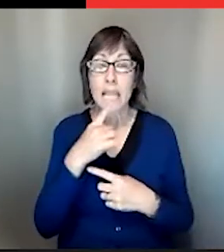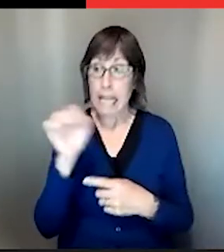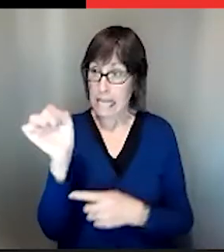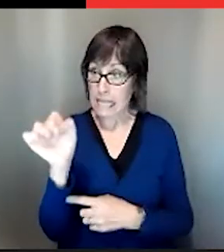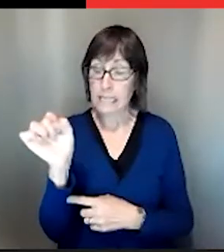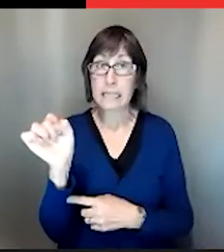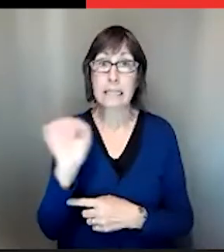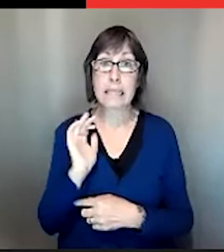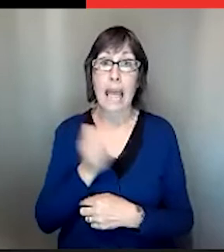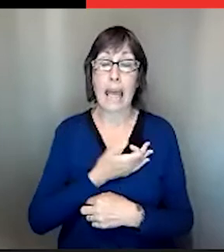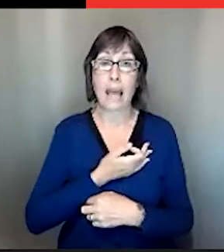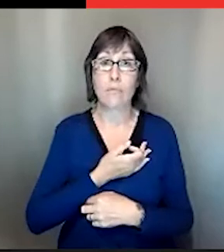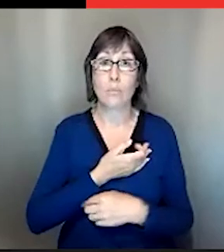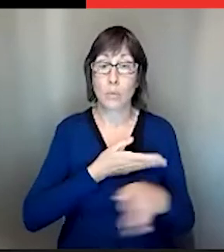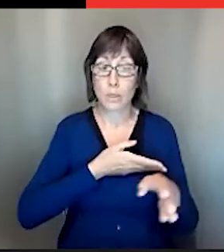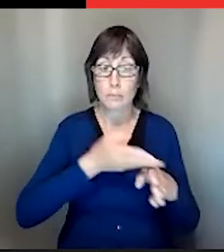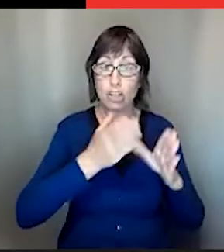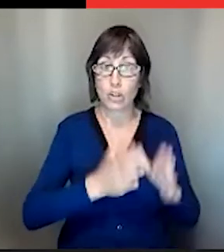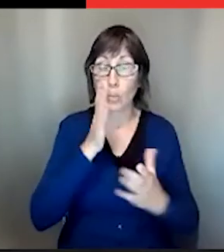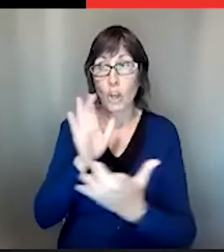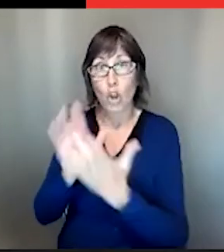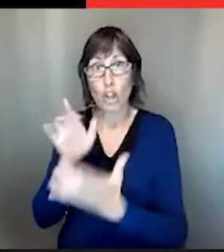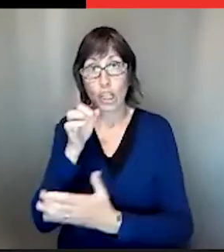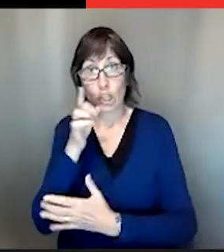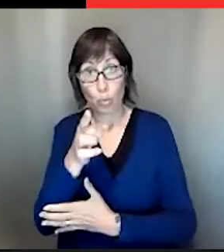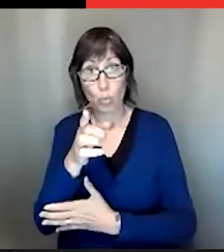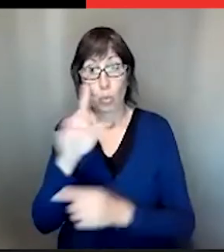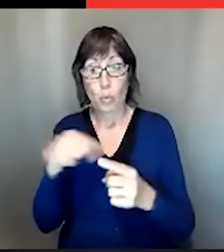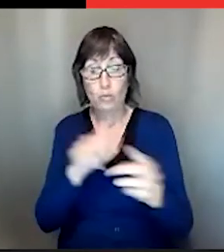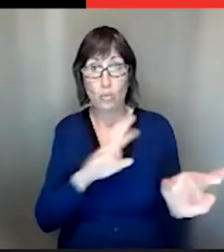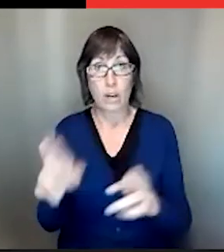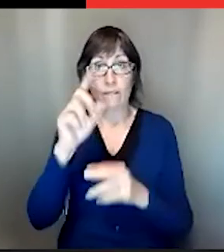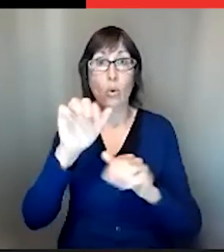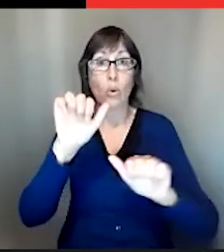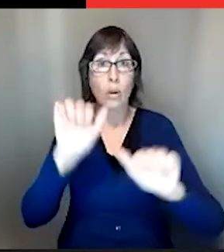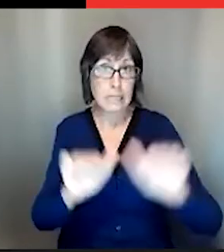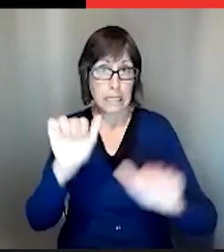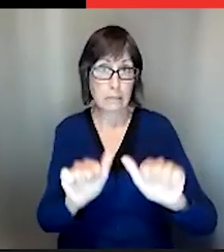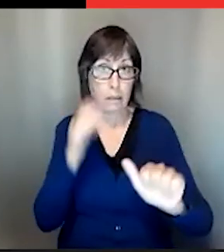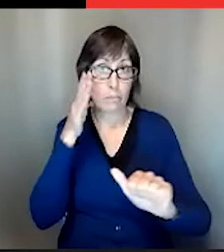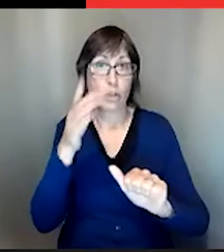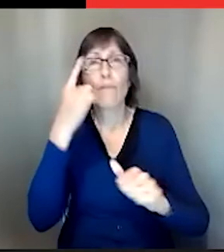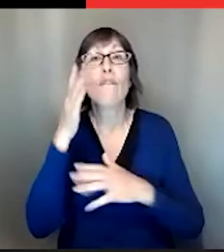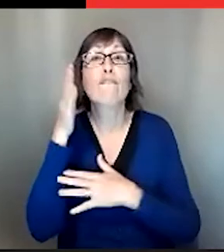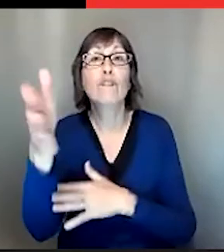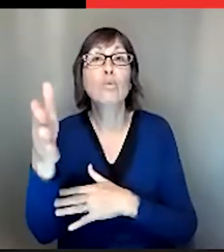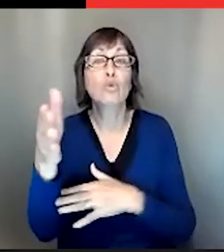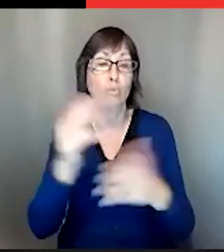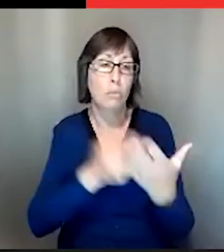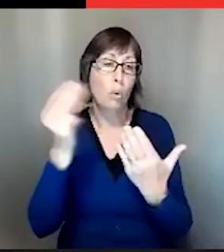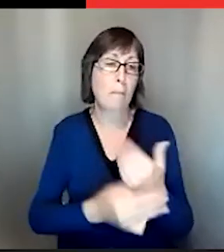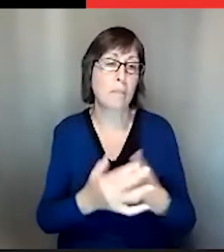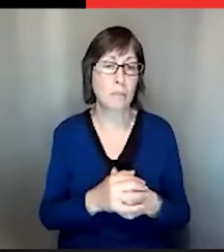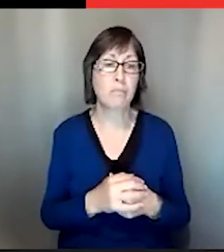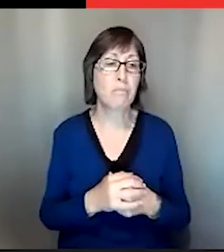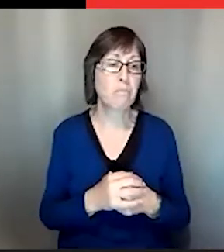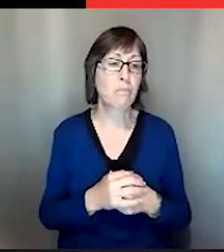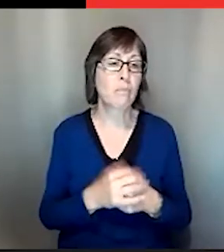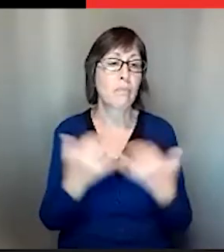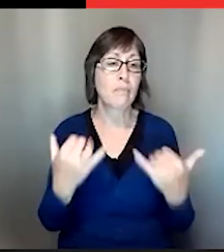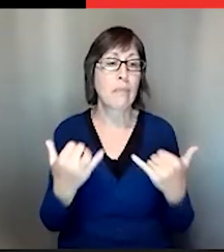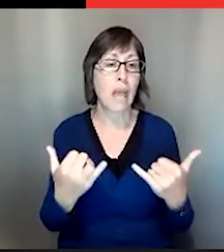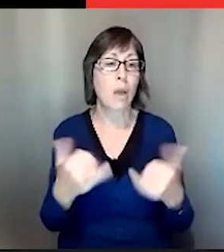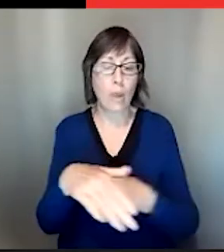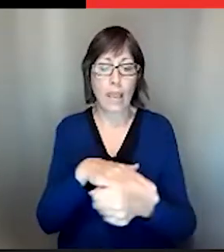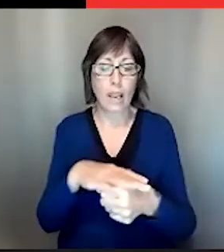specialists will contact you once they are ready for the assessment process. Upload your